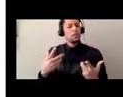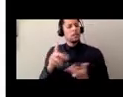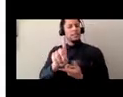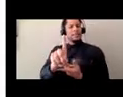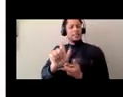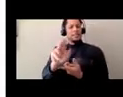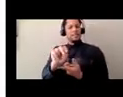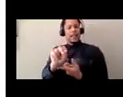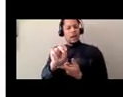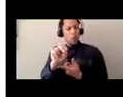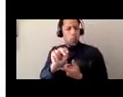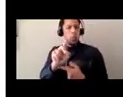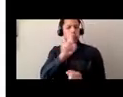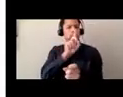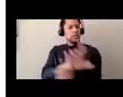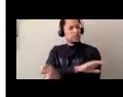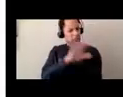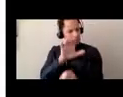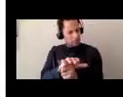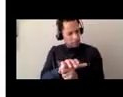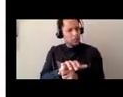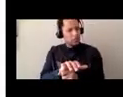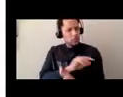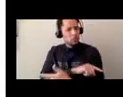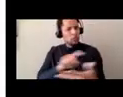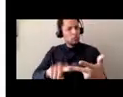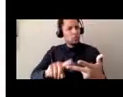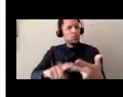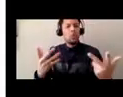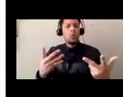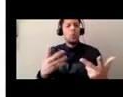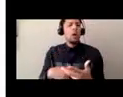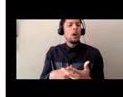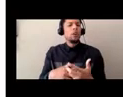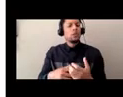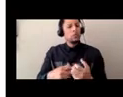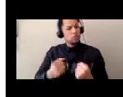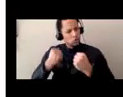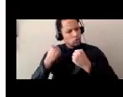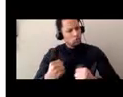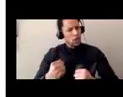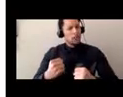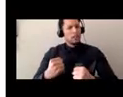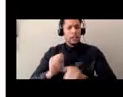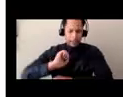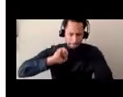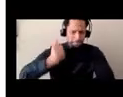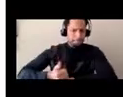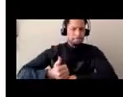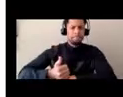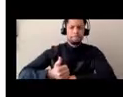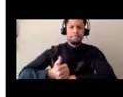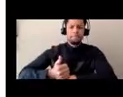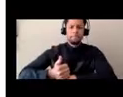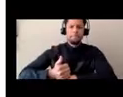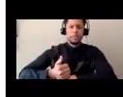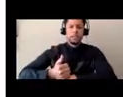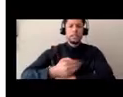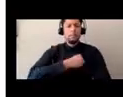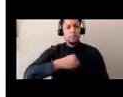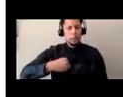approaches that we're beginning to talk about And also part of the how are the value commitments.